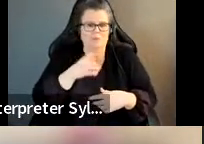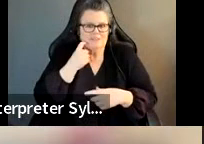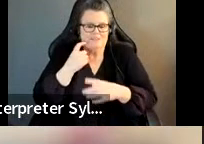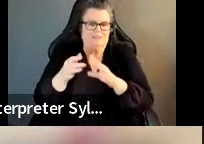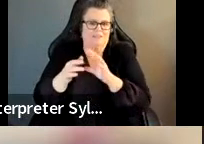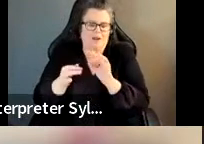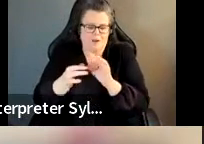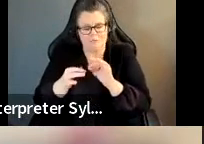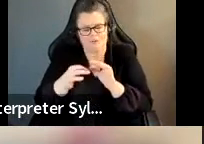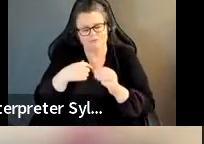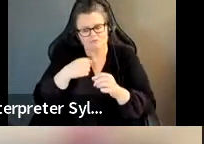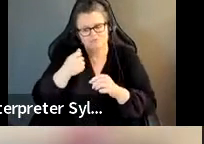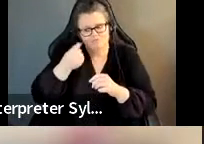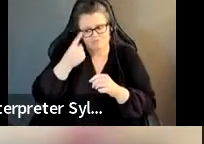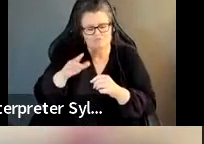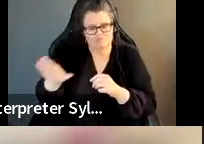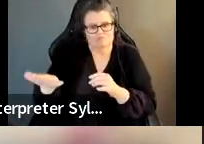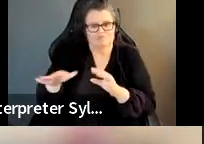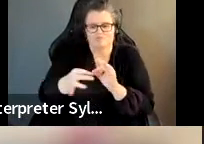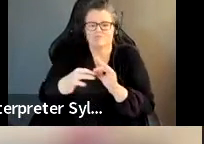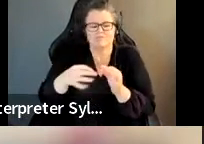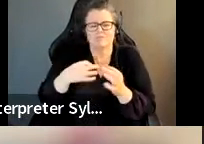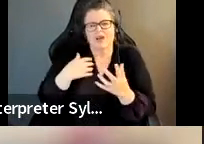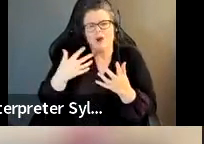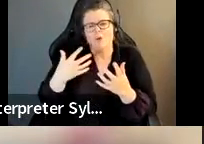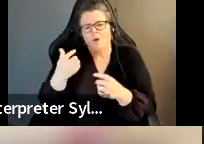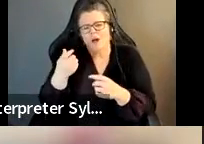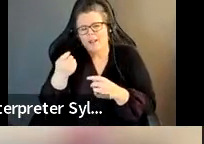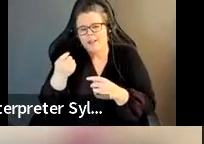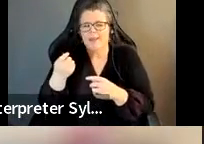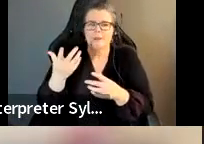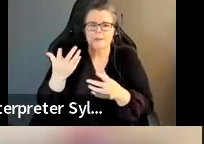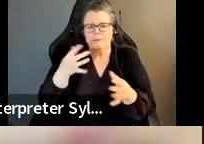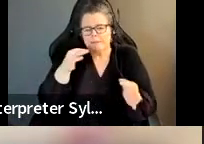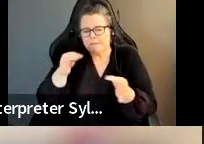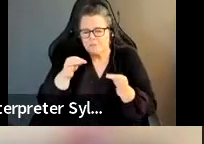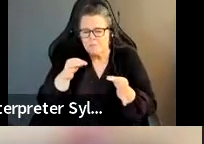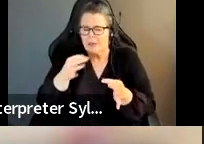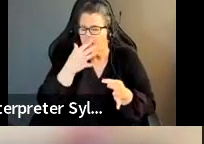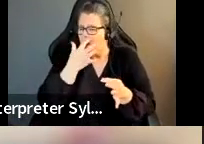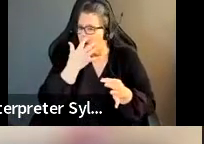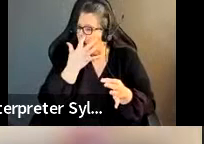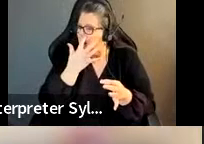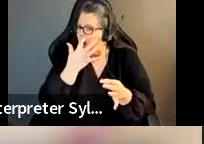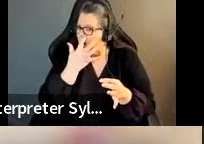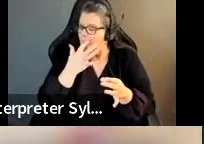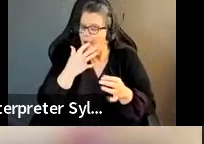to maybe elaborate a little bit more on some of the trade-offs that exist that we were looking at.